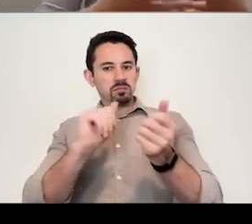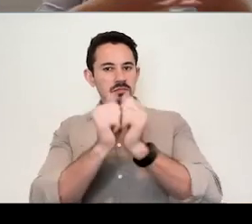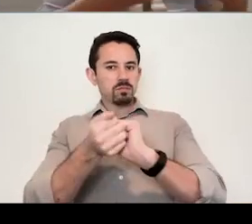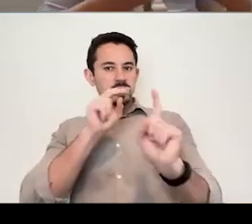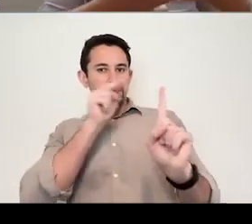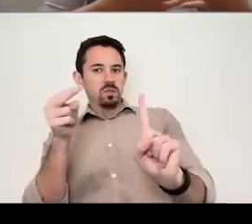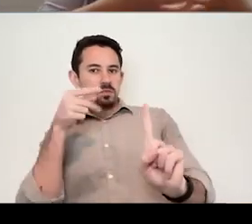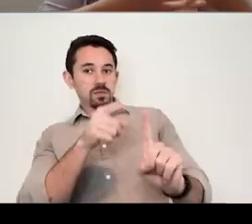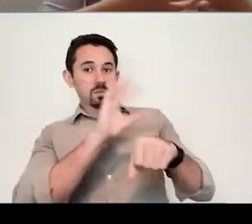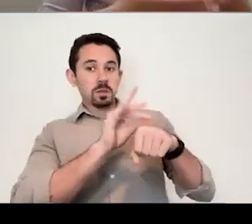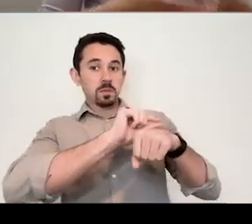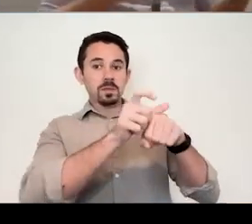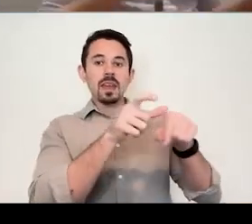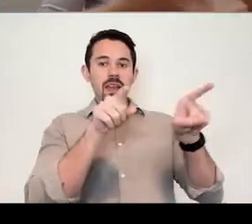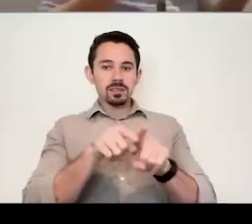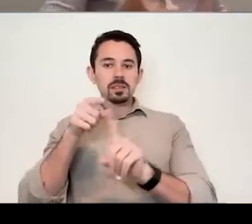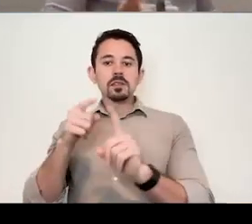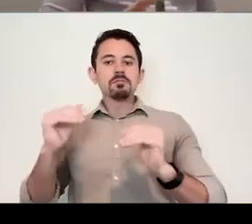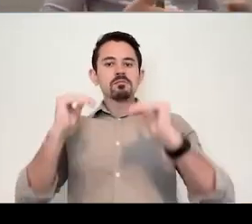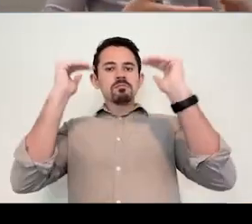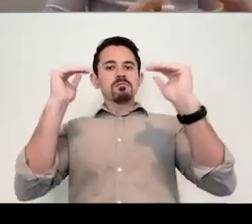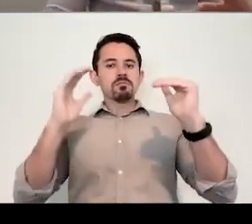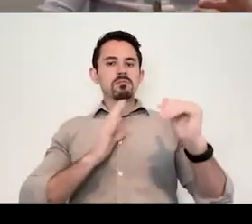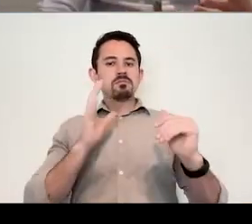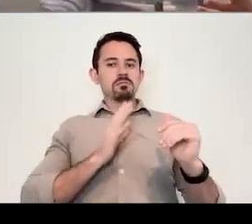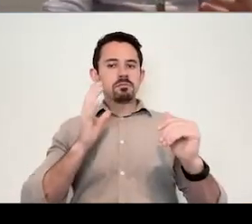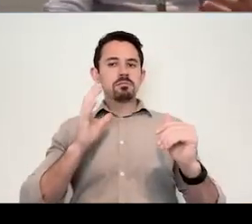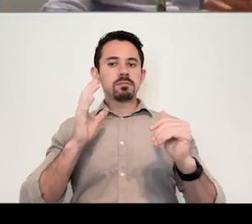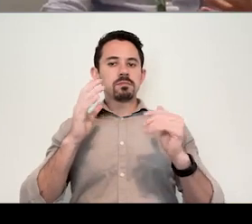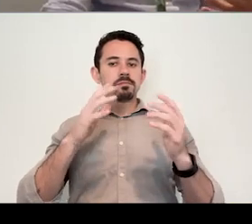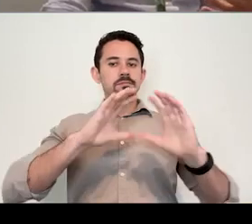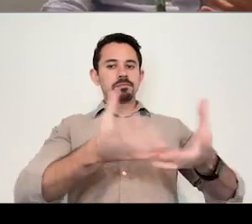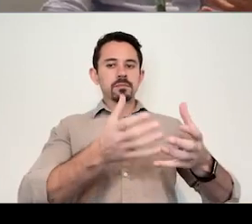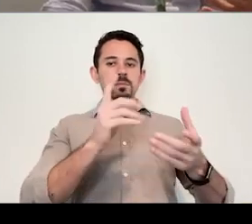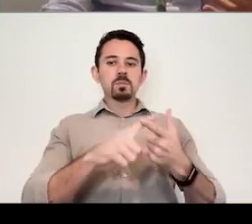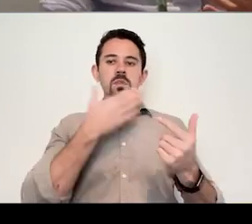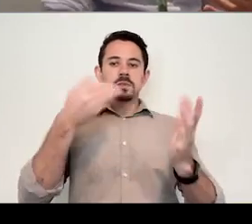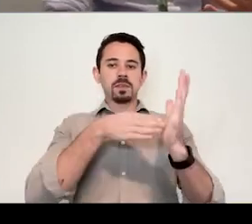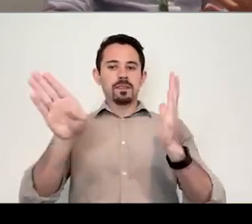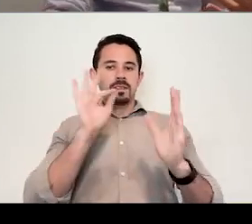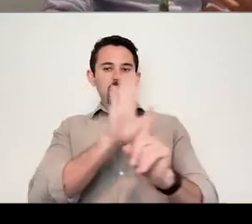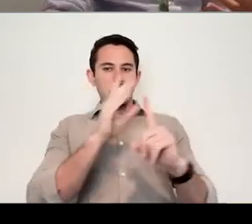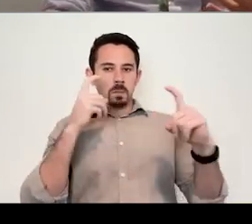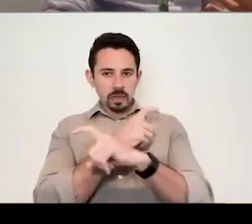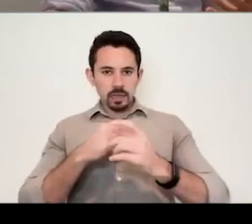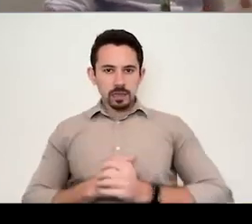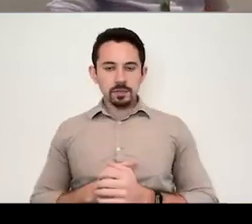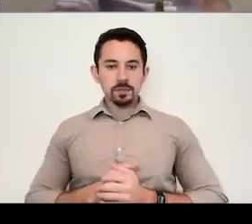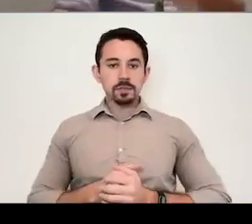as more sophisticated entities to better reflect their complexity.